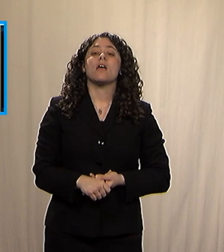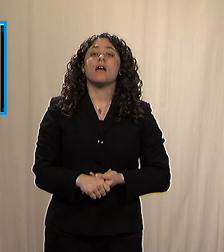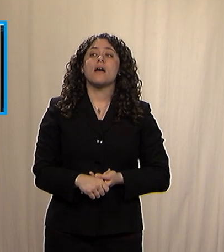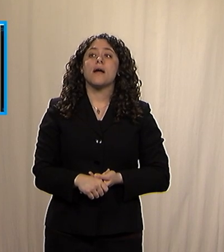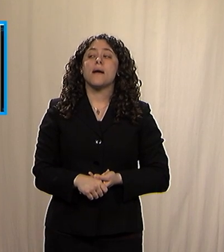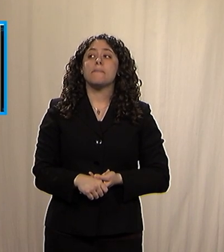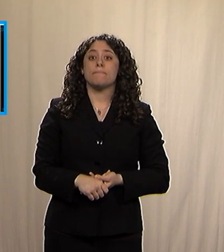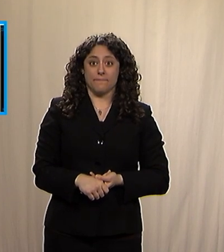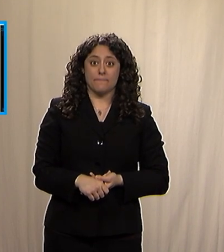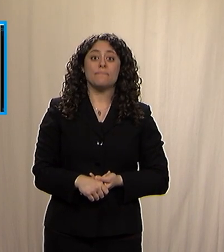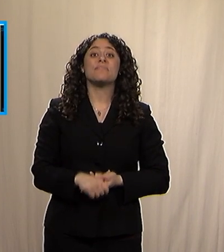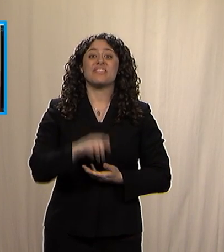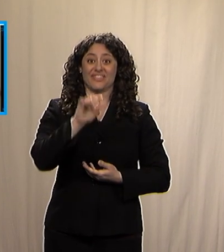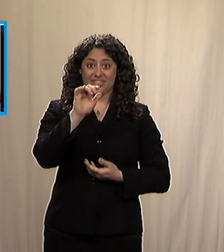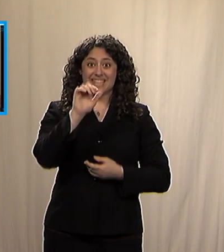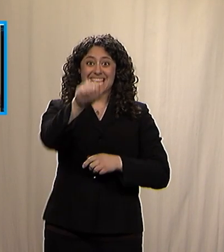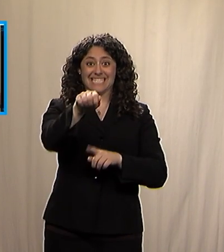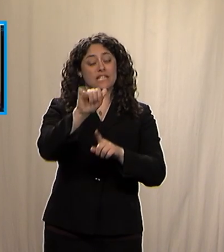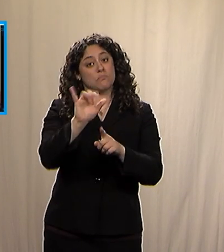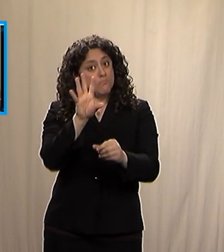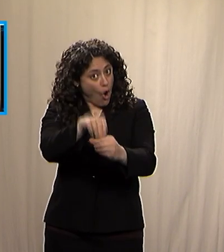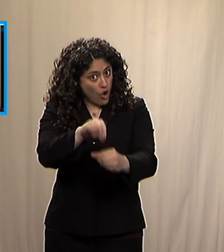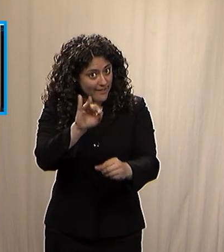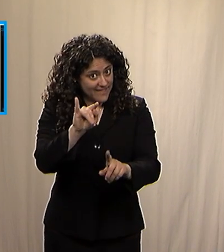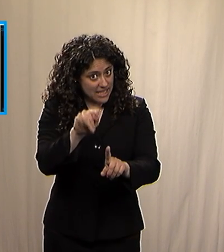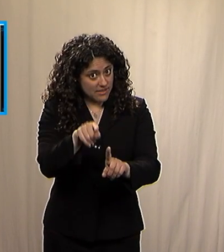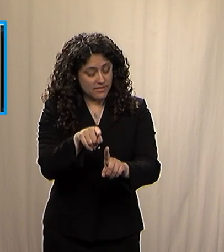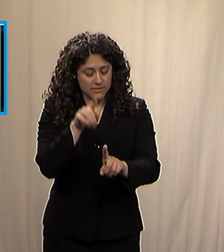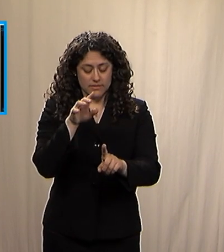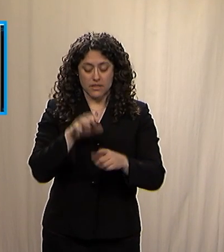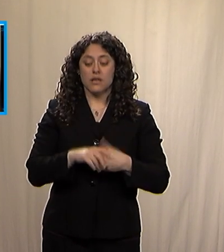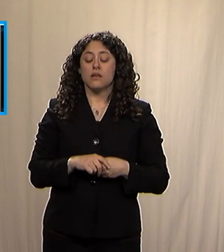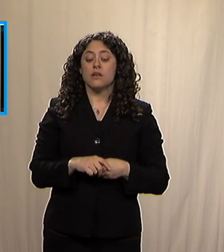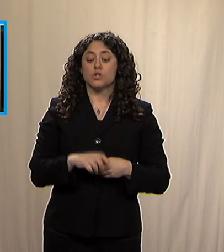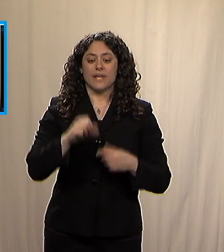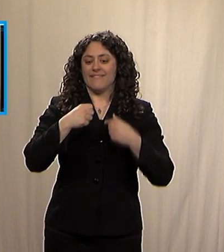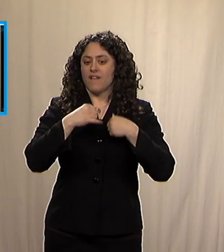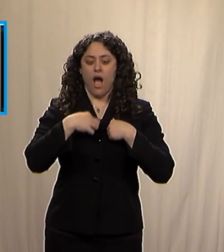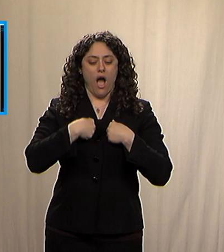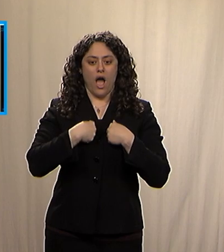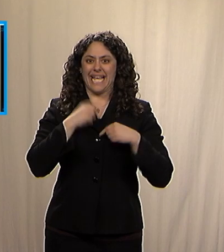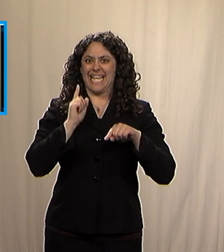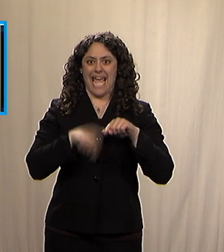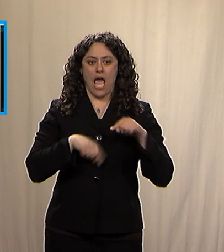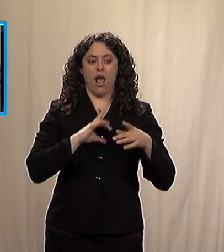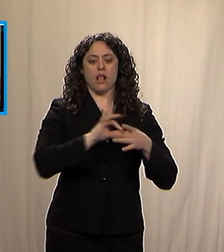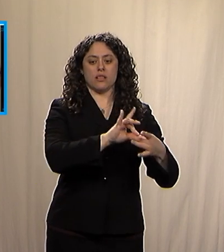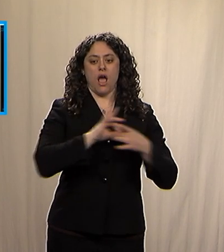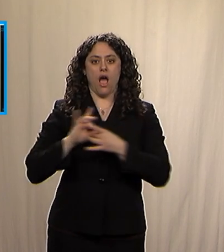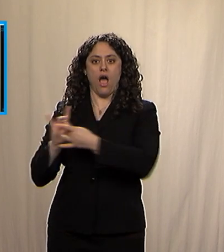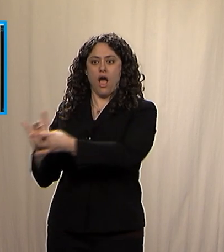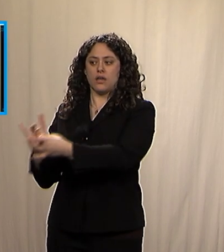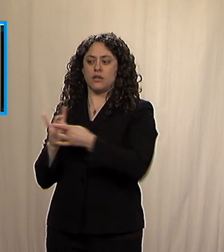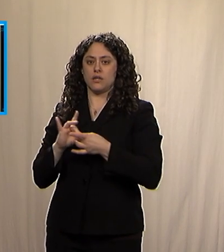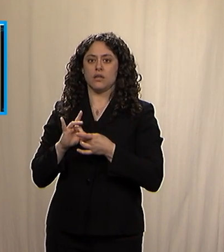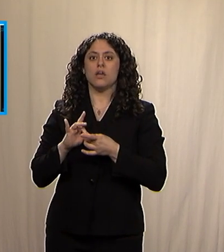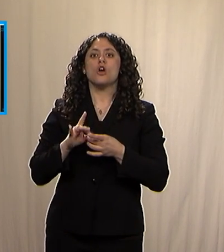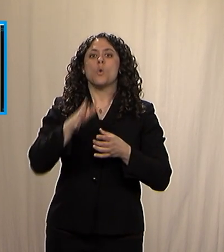That's part of it, yes. Part of the main point is if I can't align with the individual participants, it's going to be very difficult for them to align with each other.